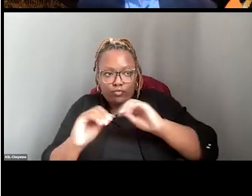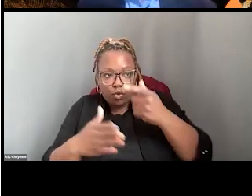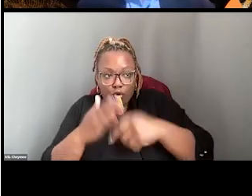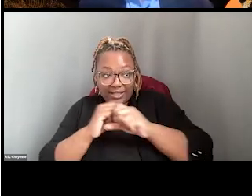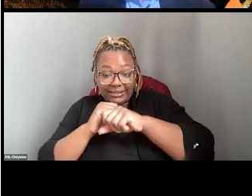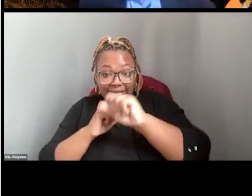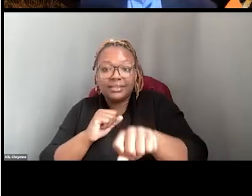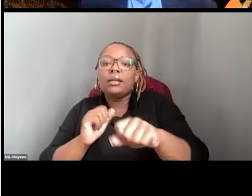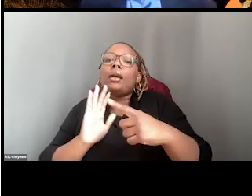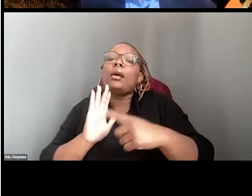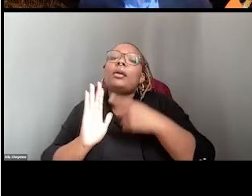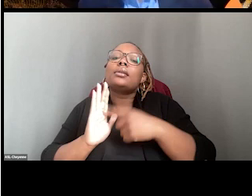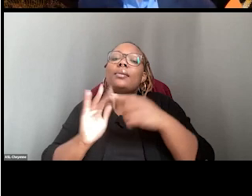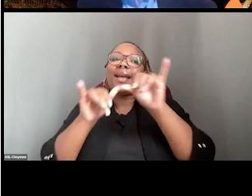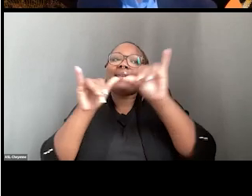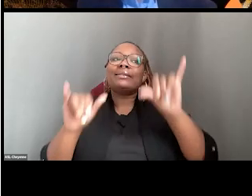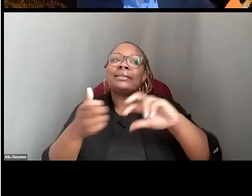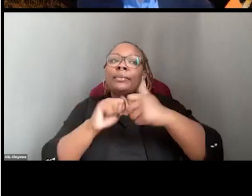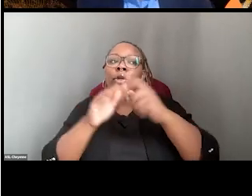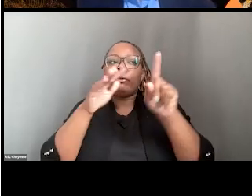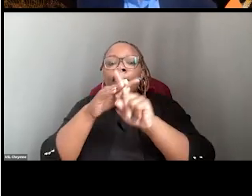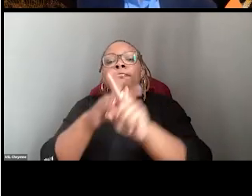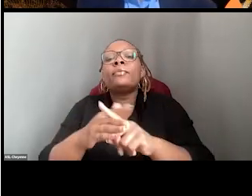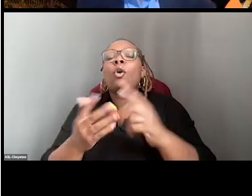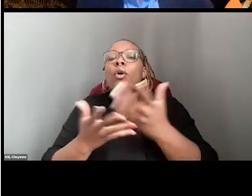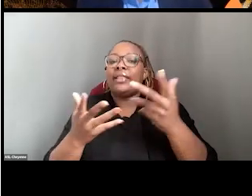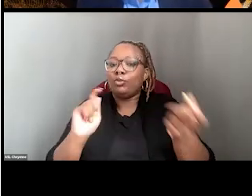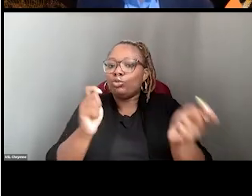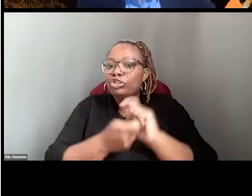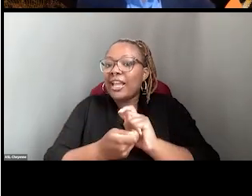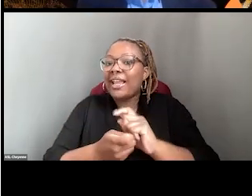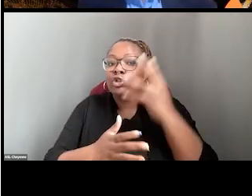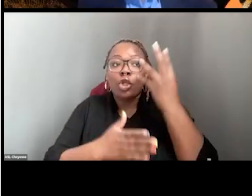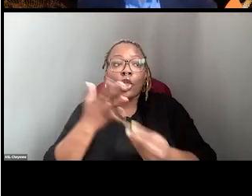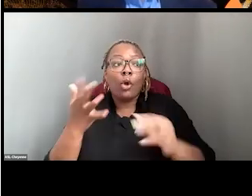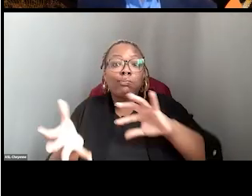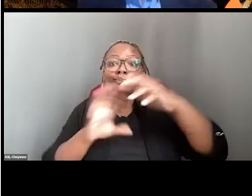or things sometimes get changed, or lost, we have PIs who forward things to their SRO